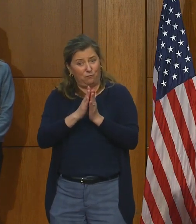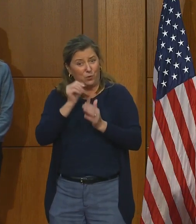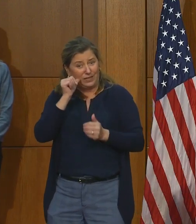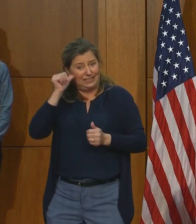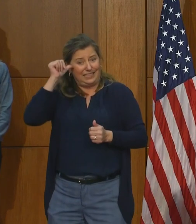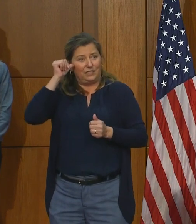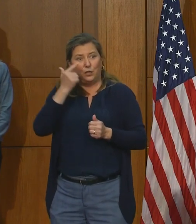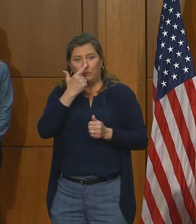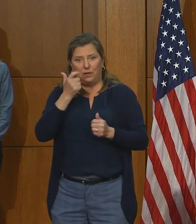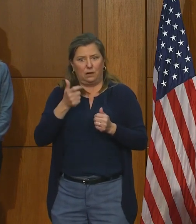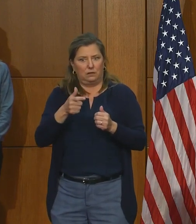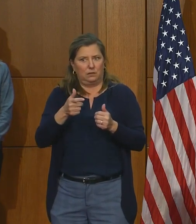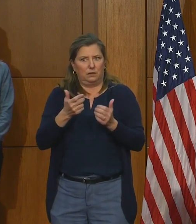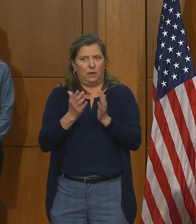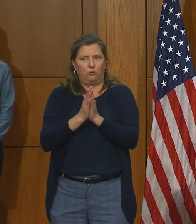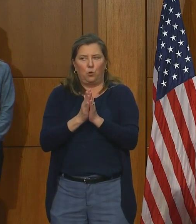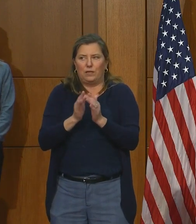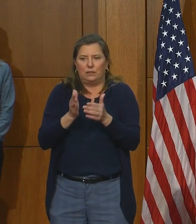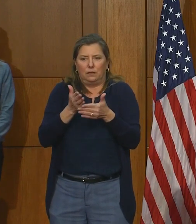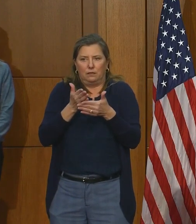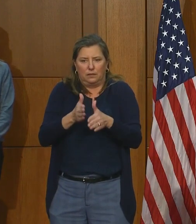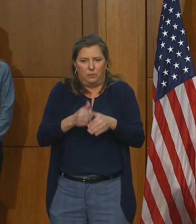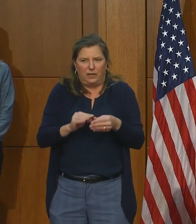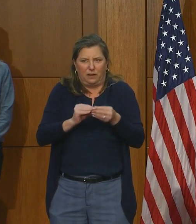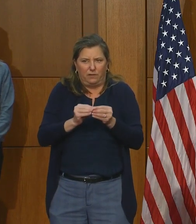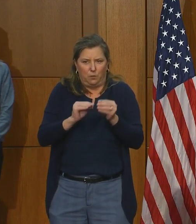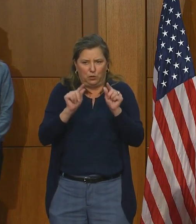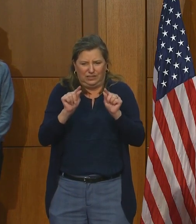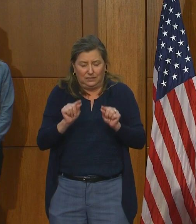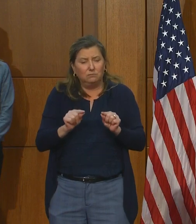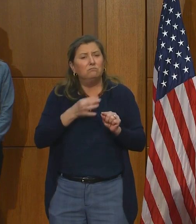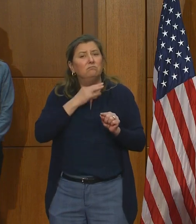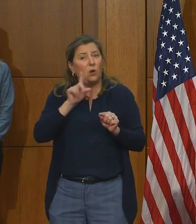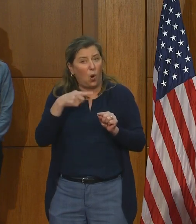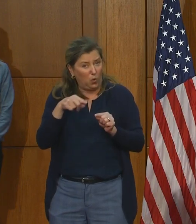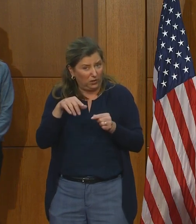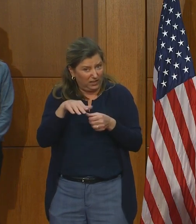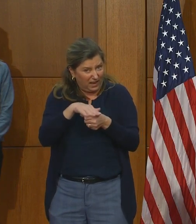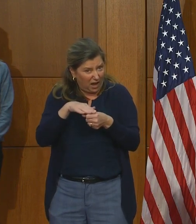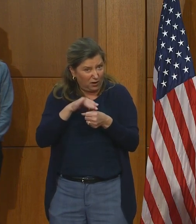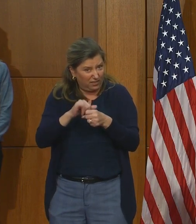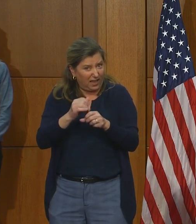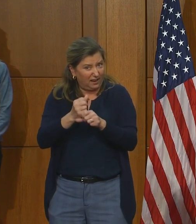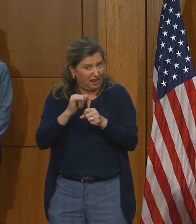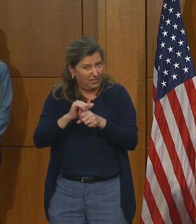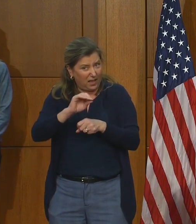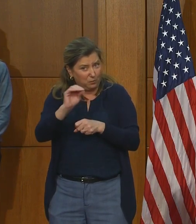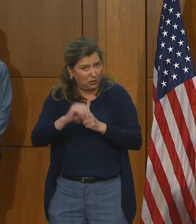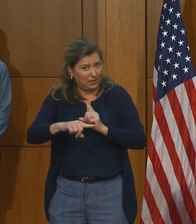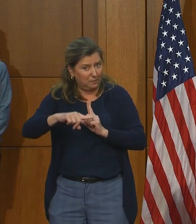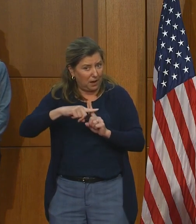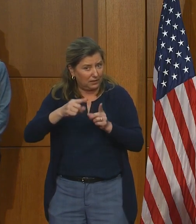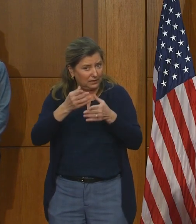RICHMOND SAID THEY HAD MADE THE REQUEST YESTERDAY BECAUSE THEY'VE REQUESTED THAT WILL